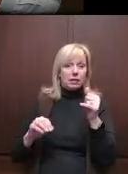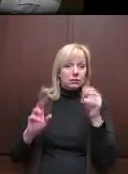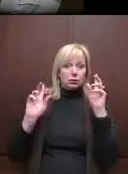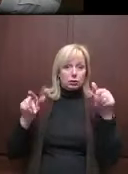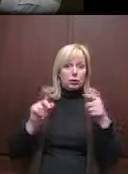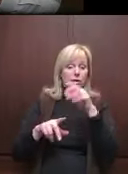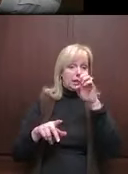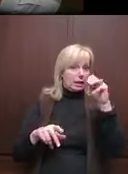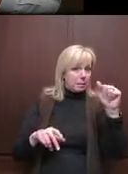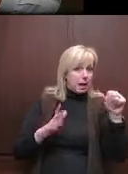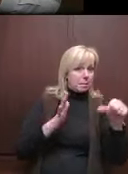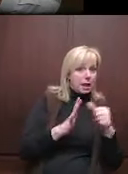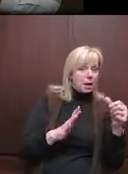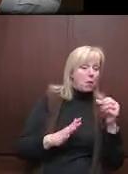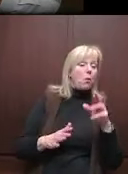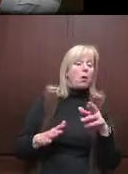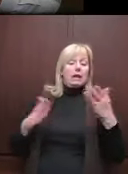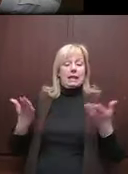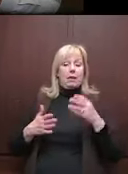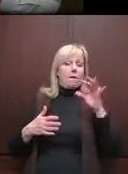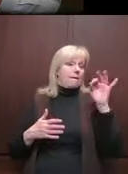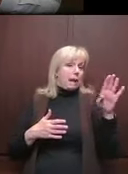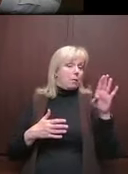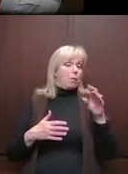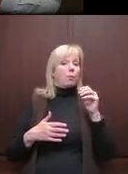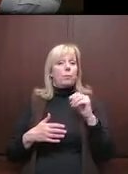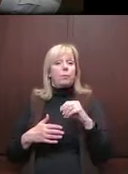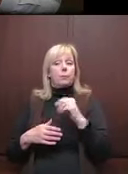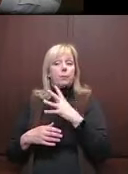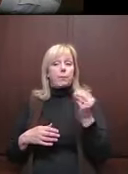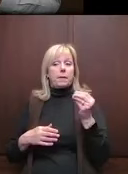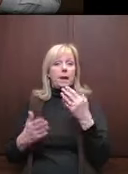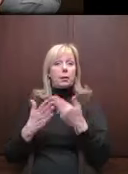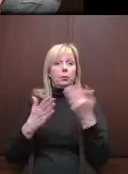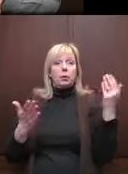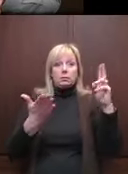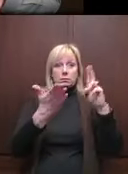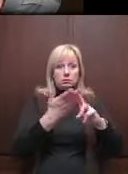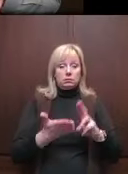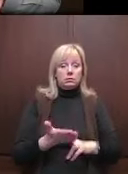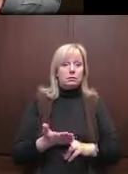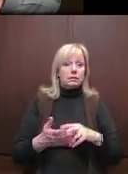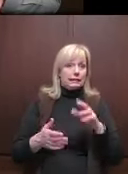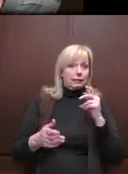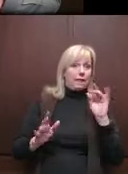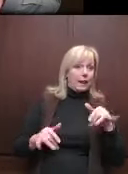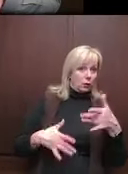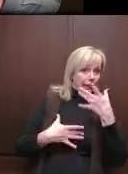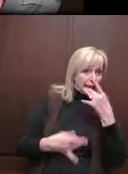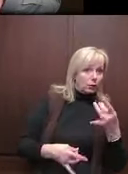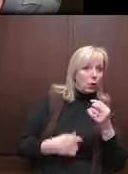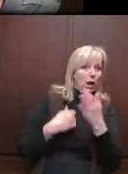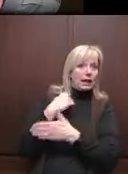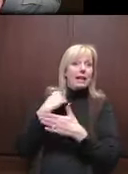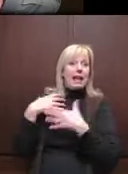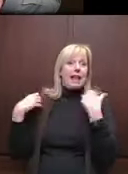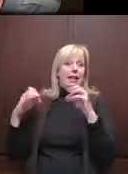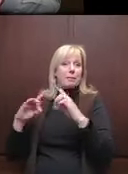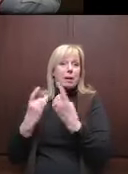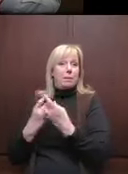went on to either the AMA page here on Facebook and pre registered your interest or on the county health department's page or